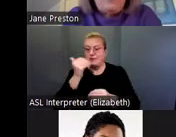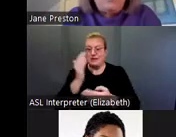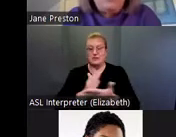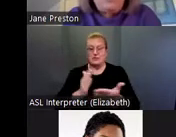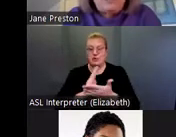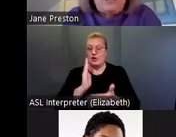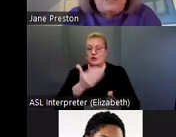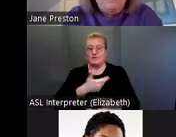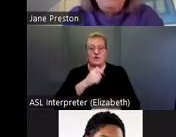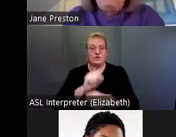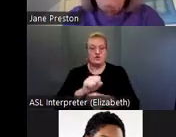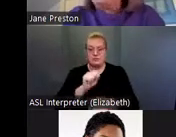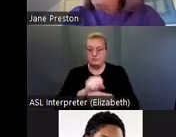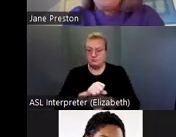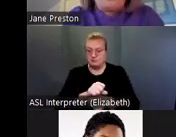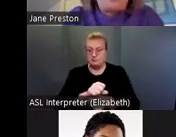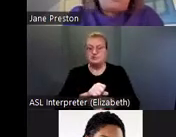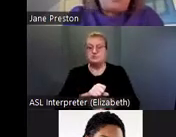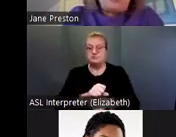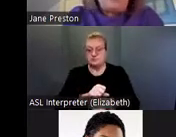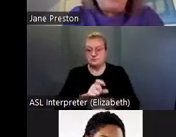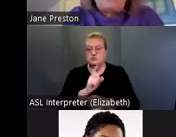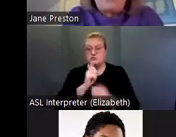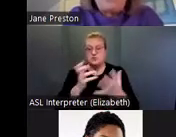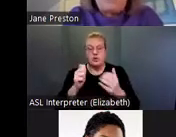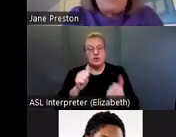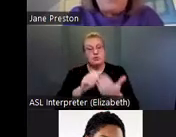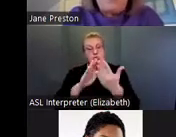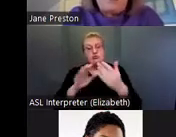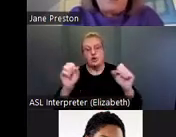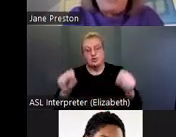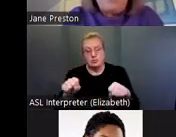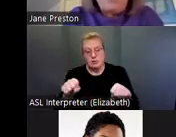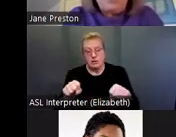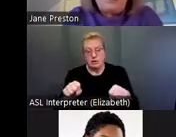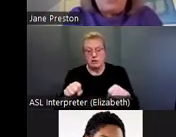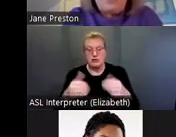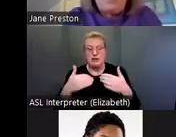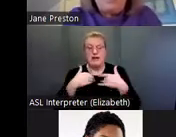And we really want to be approachable and want to have a relationship with you,